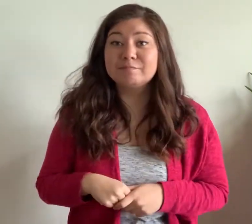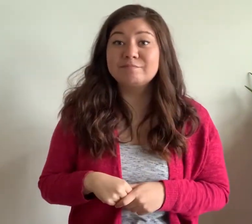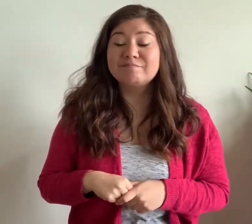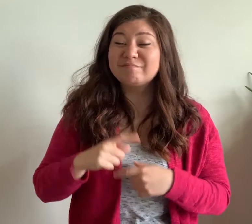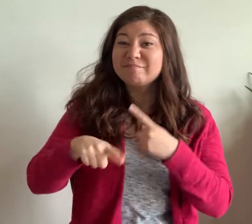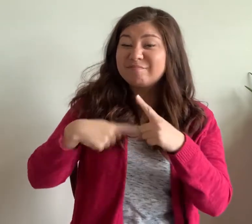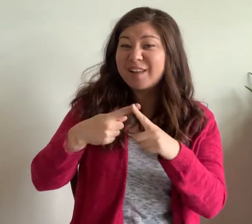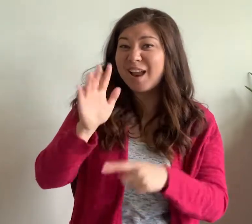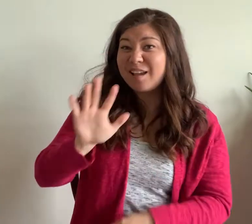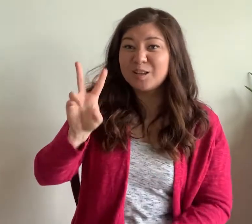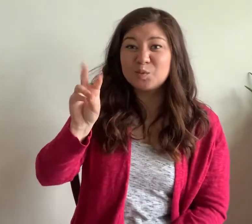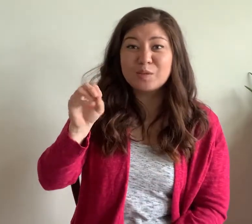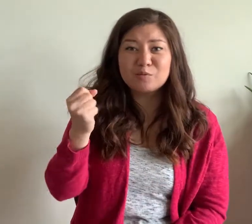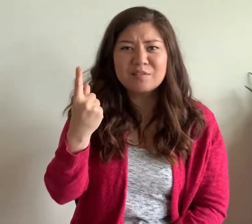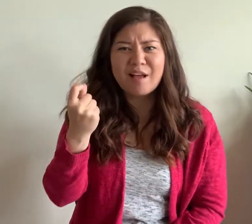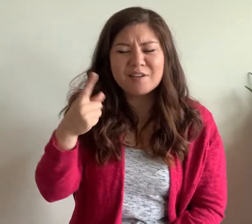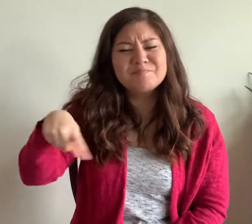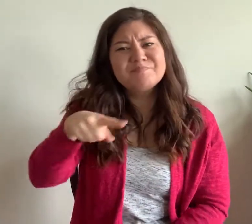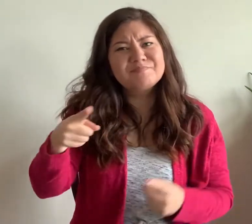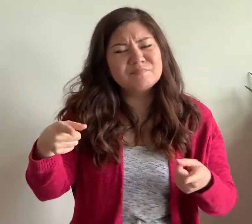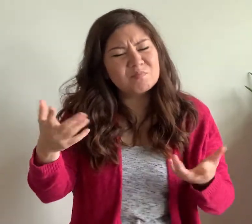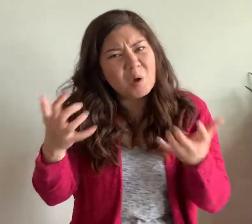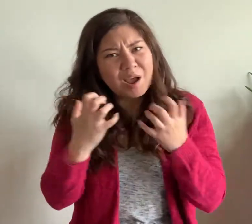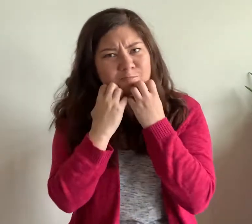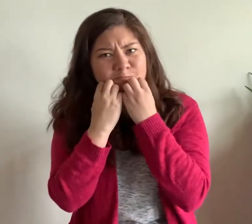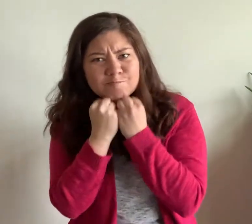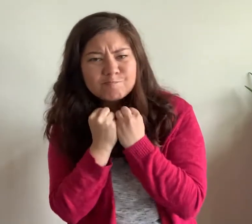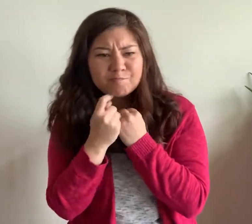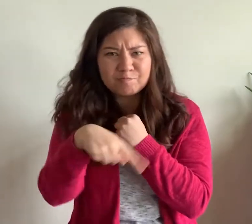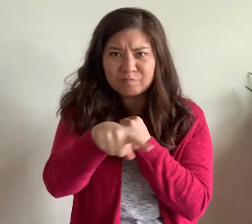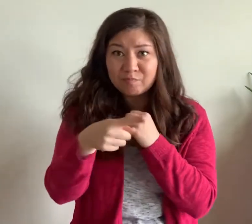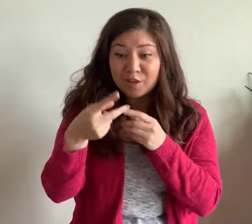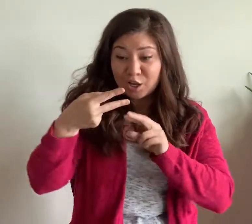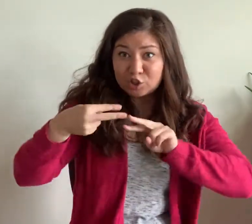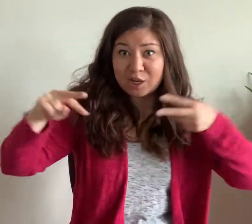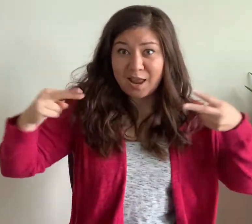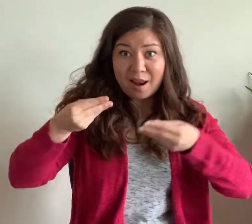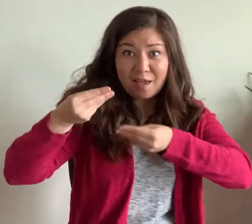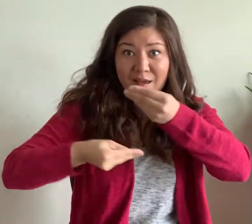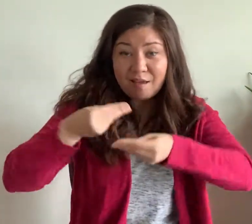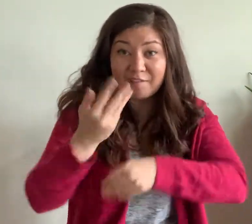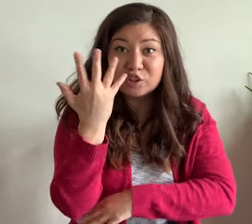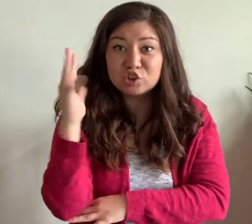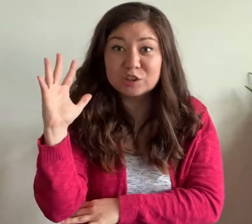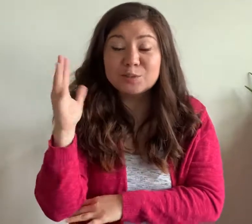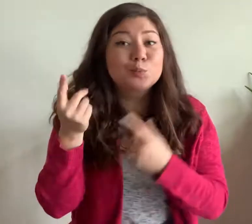In order to keep the genetic lineage of these “friendship trees'' in 2011,